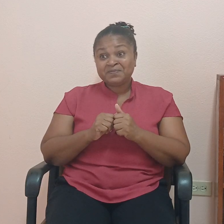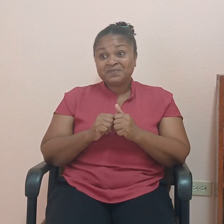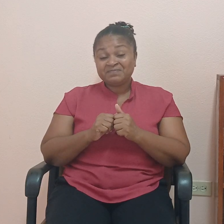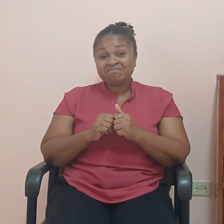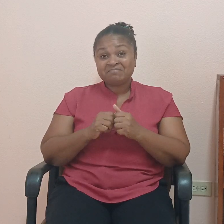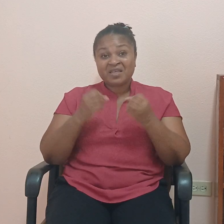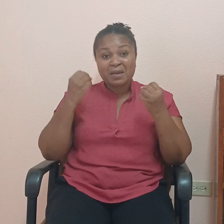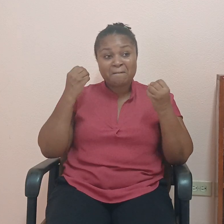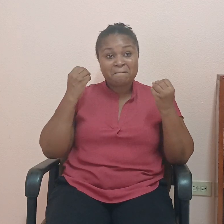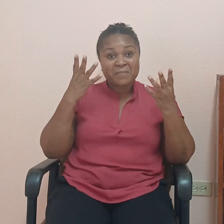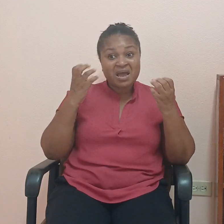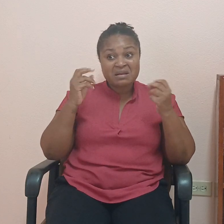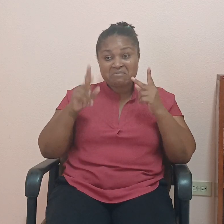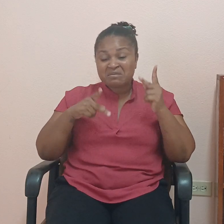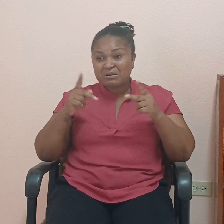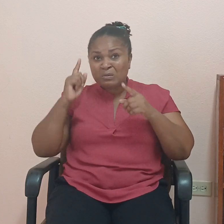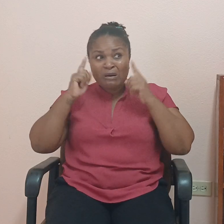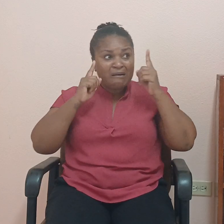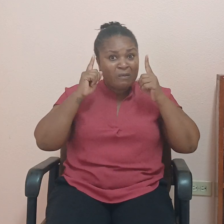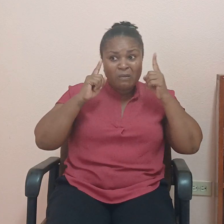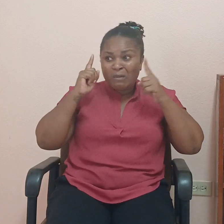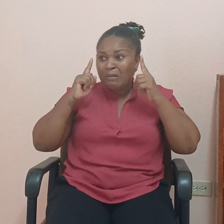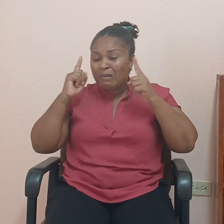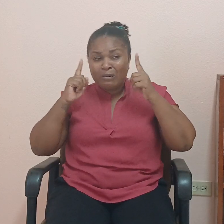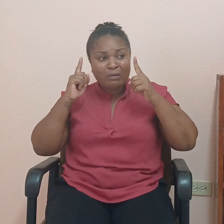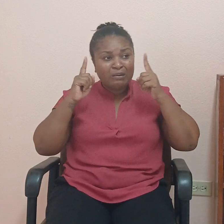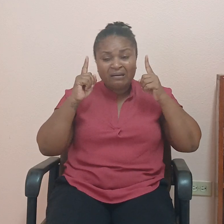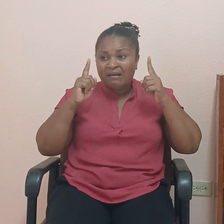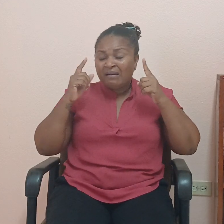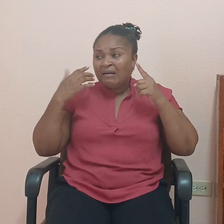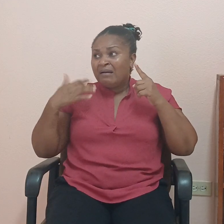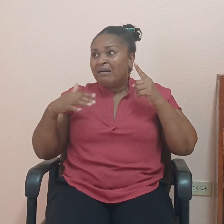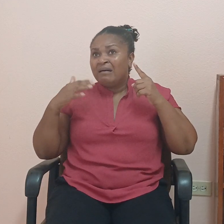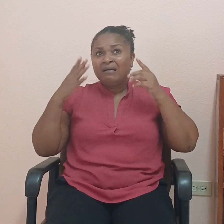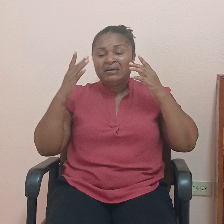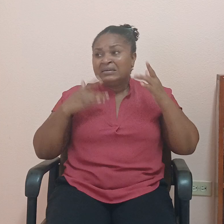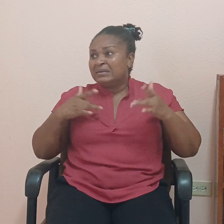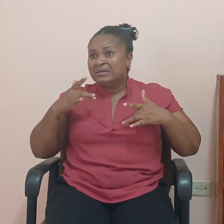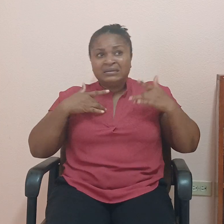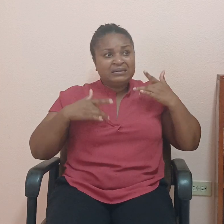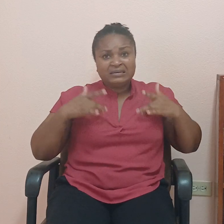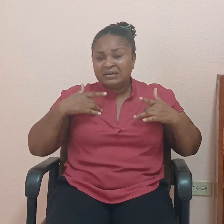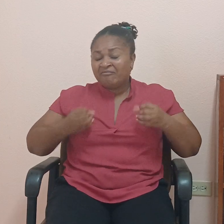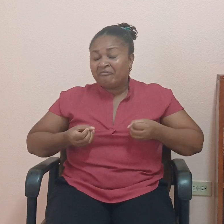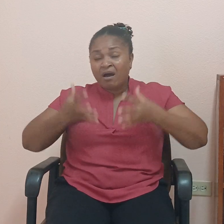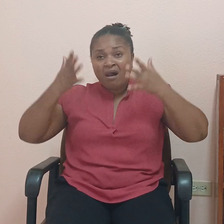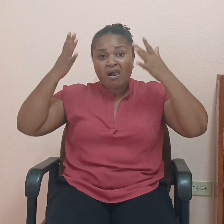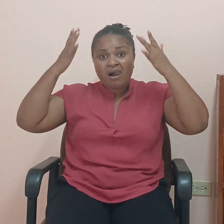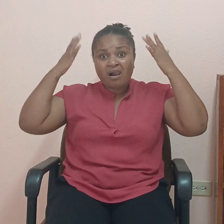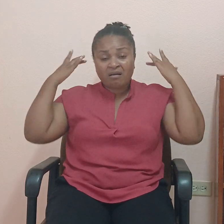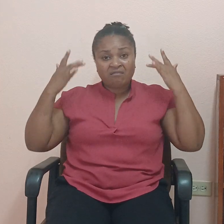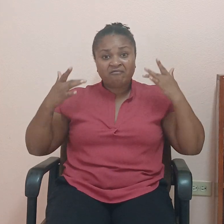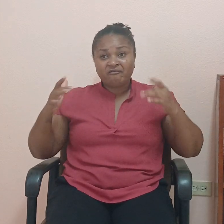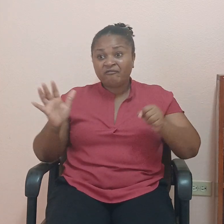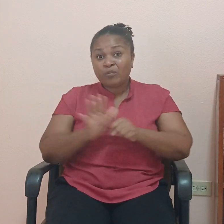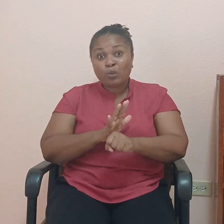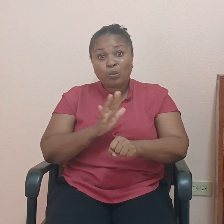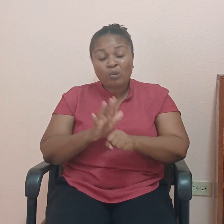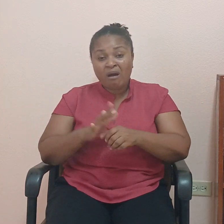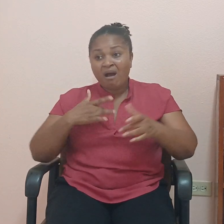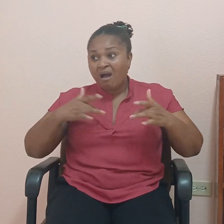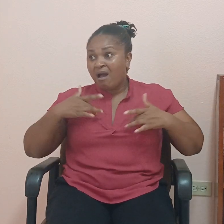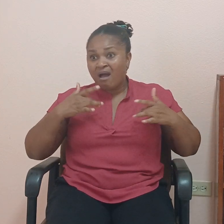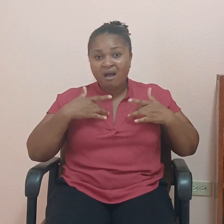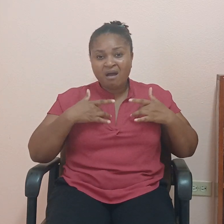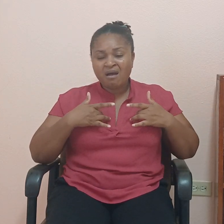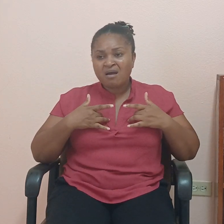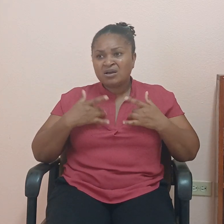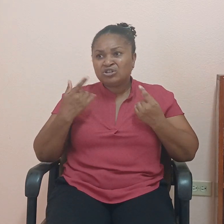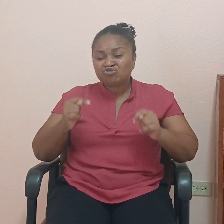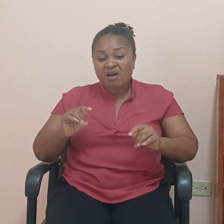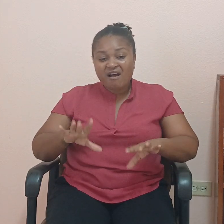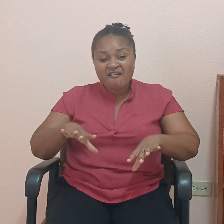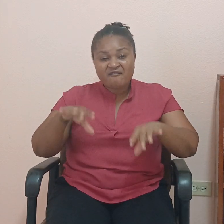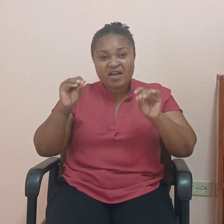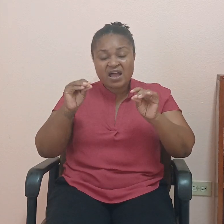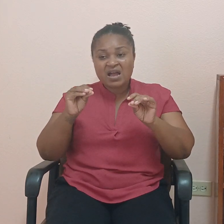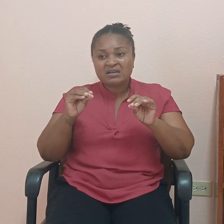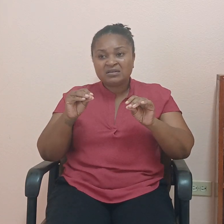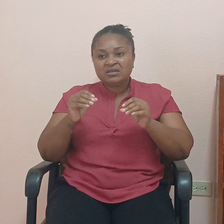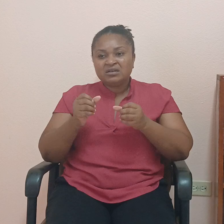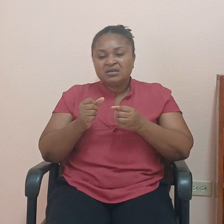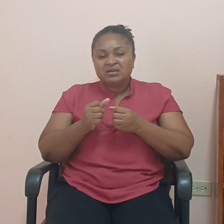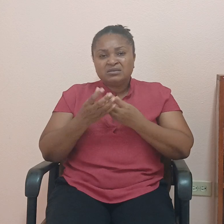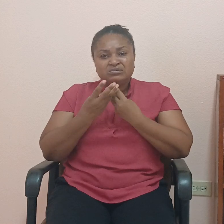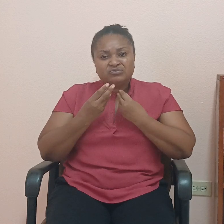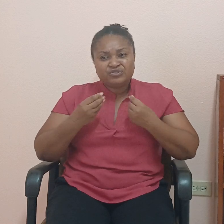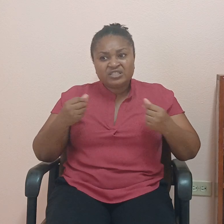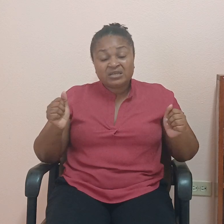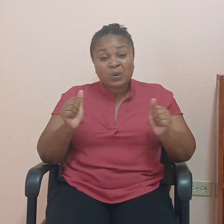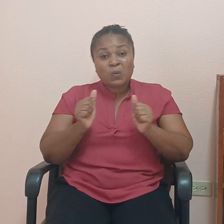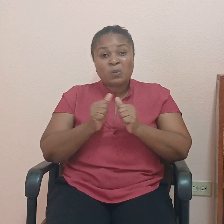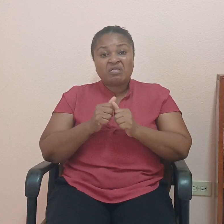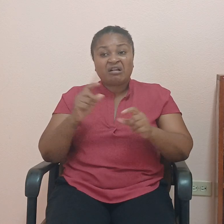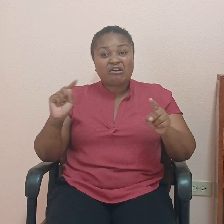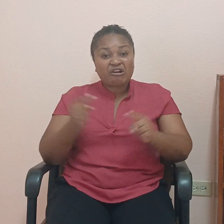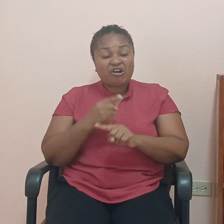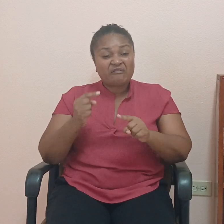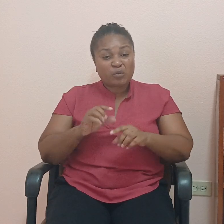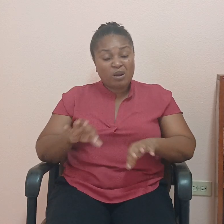PEOPLE WHO WORRY EXCESSIVELY ARE SO ANXIETY RIDDEN THAT THEY SEEK RELIEF IN HARMFUL LIFESTYLE HABITS